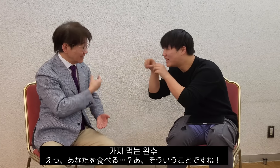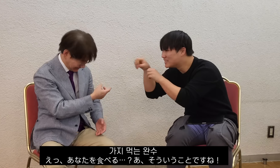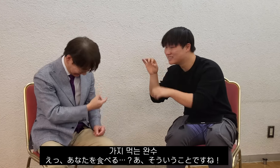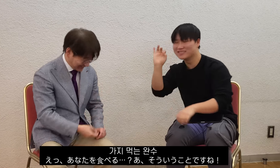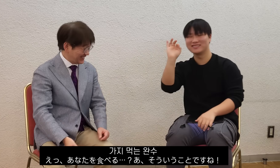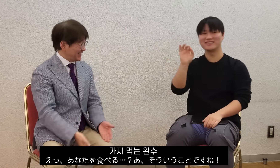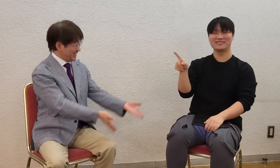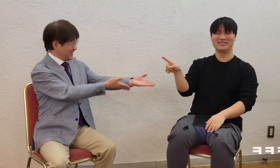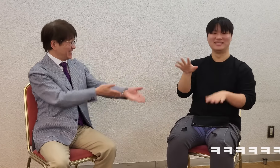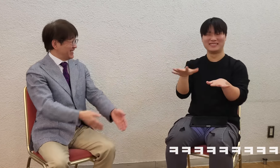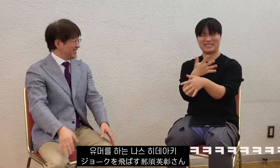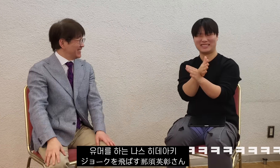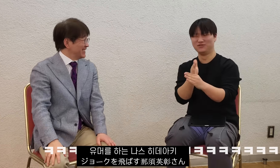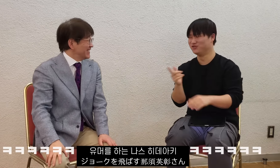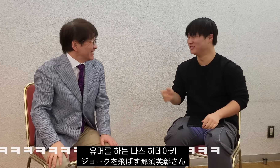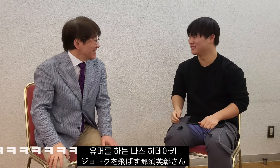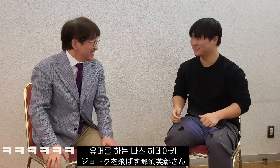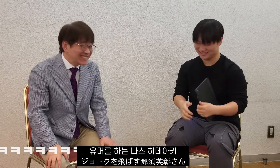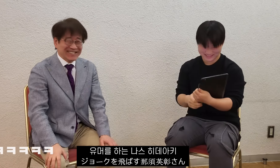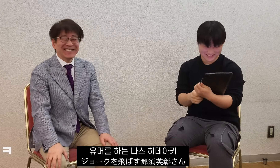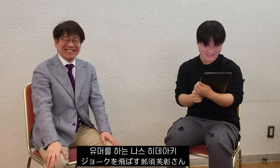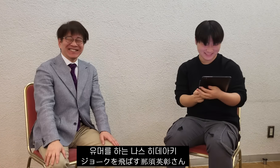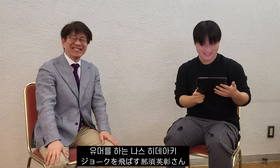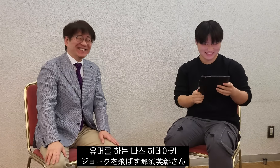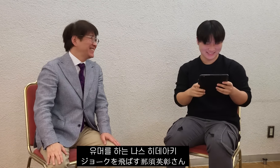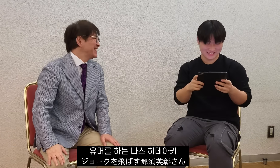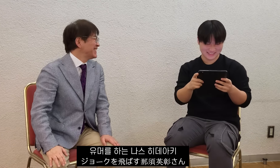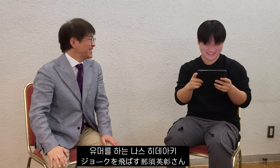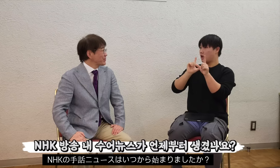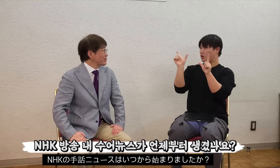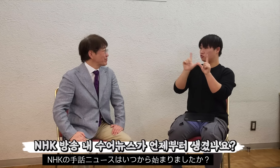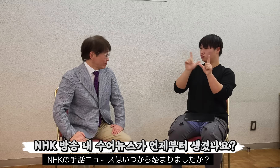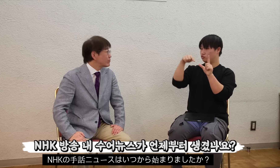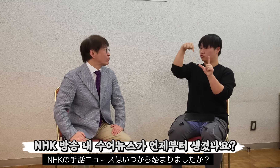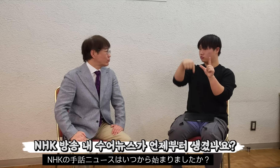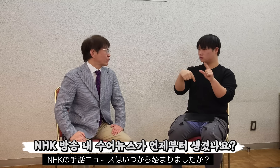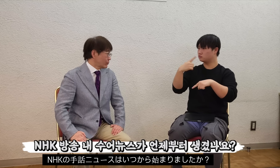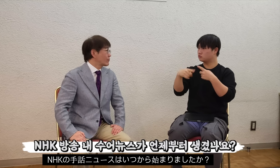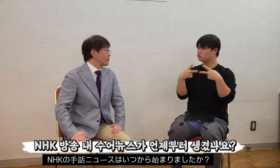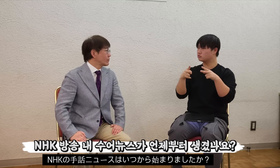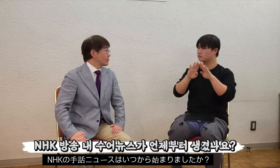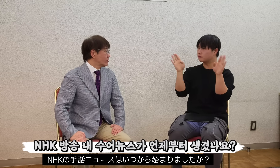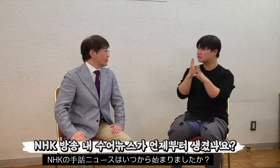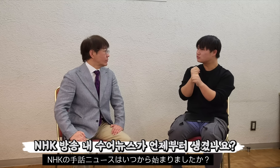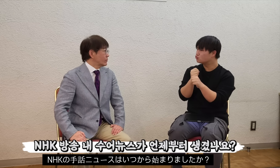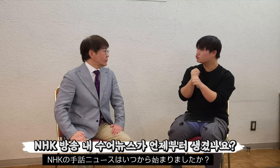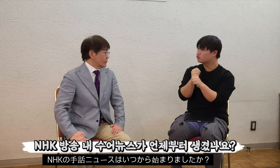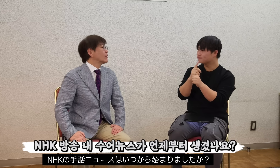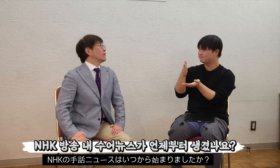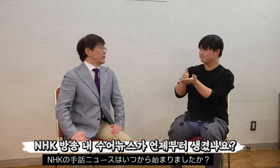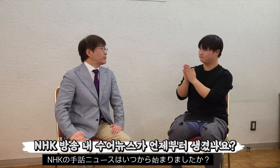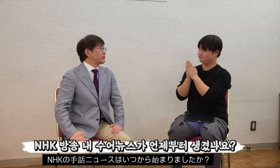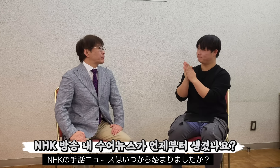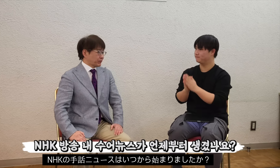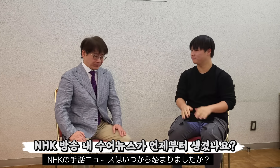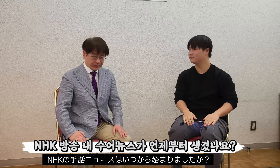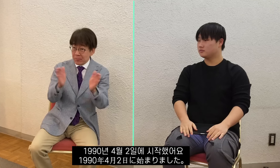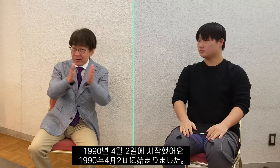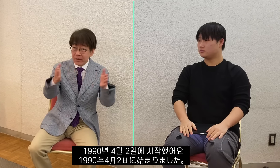Hahahahahahah. When did sign language news on NHK broadcast start?